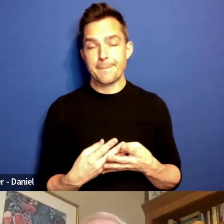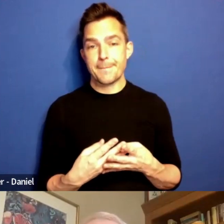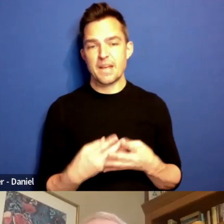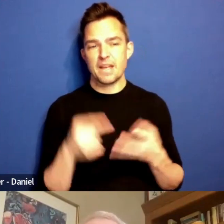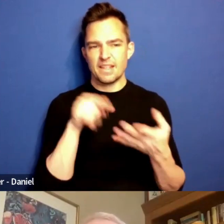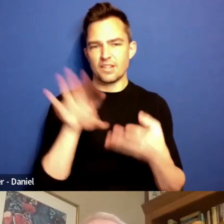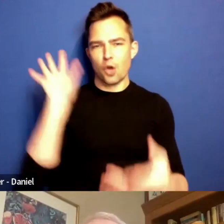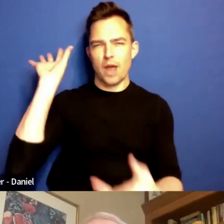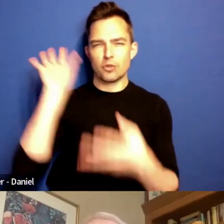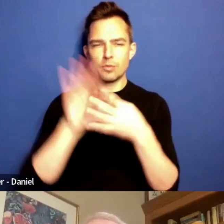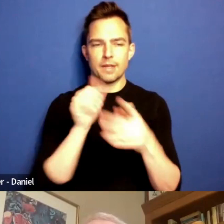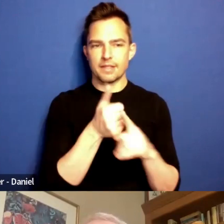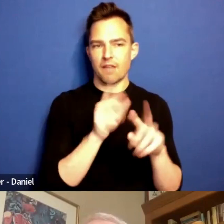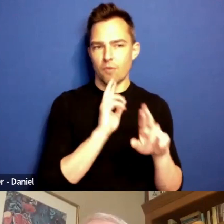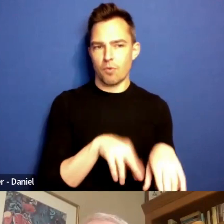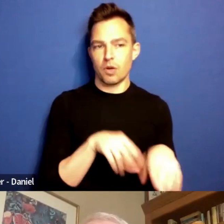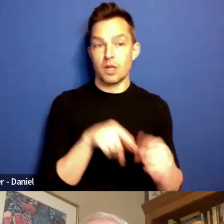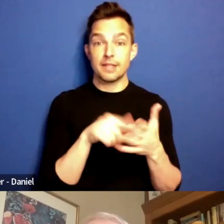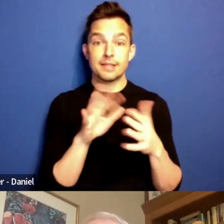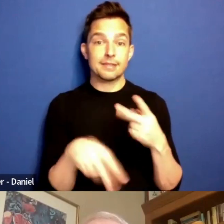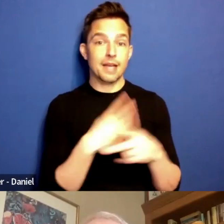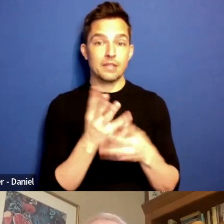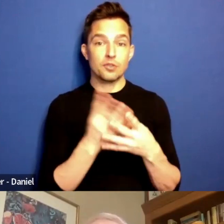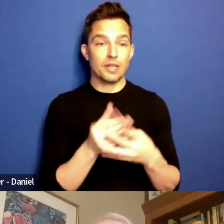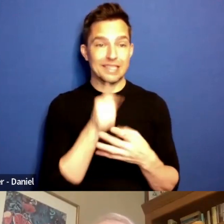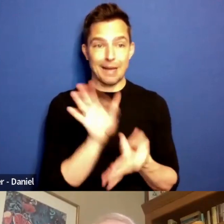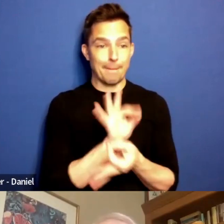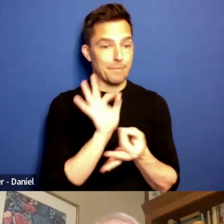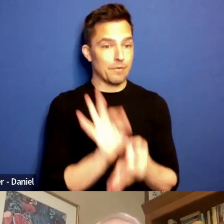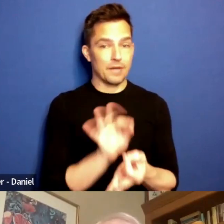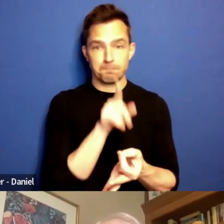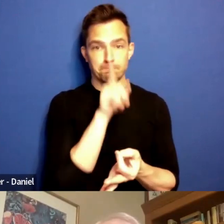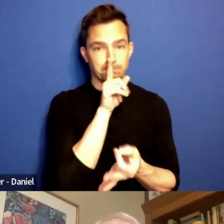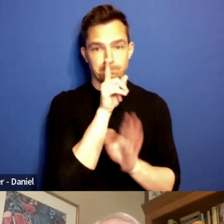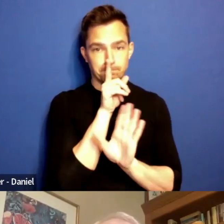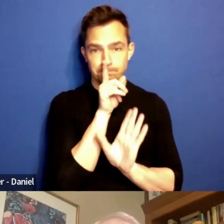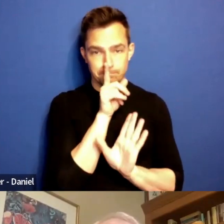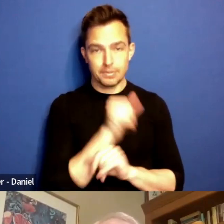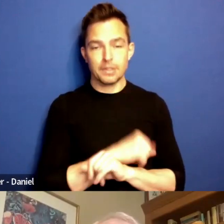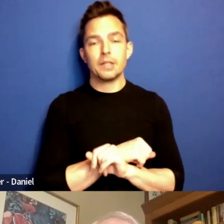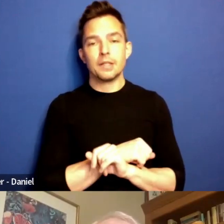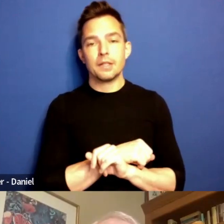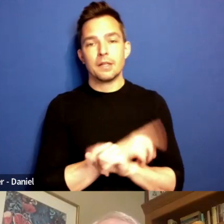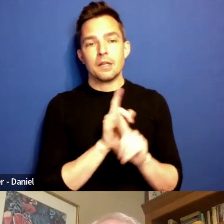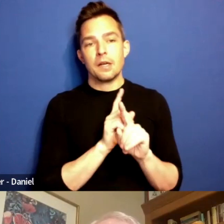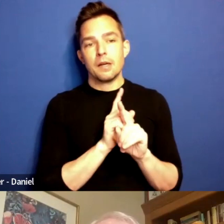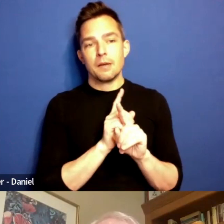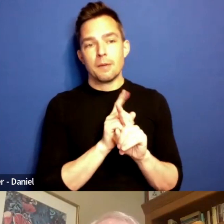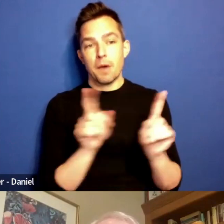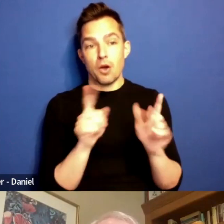self report is this type of kind of screening is not perfect. But what what it does accomplish